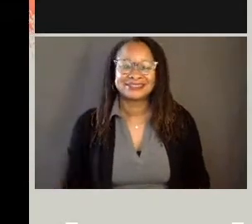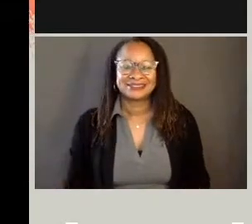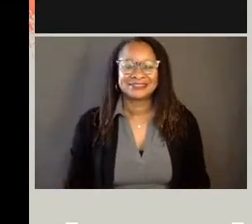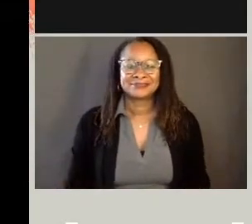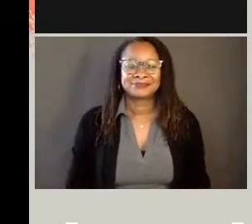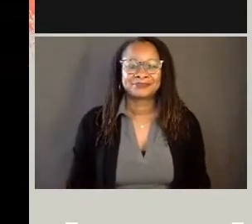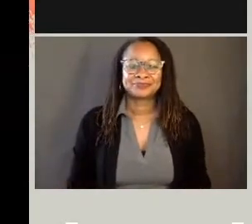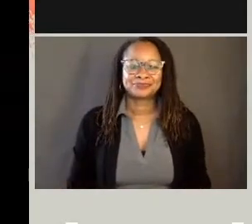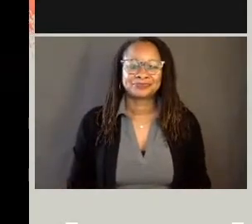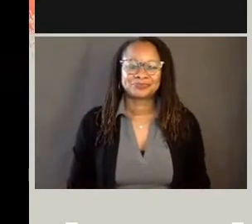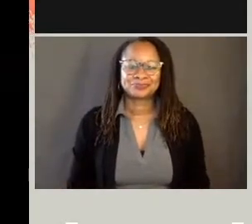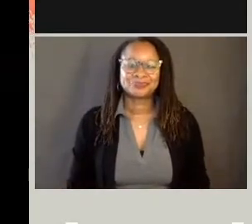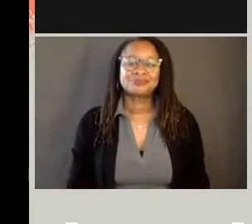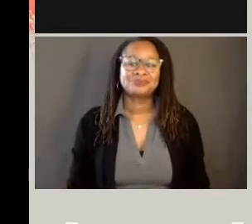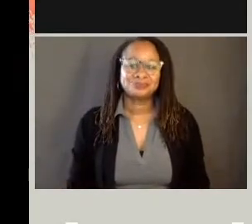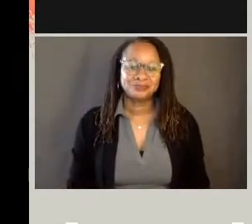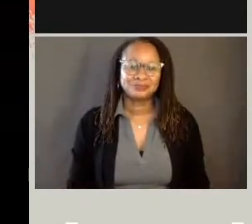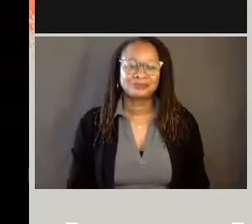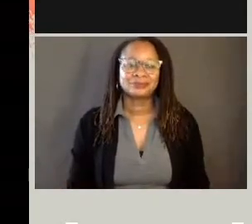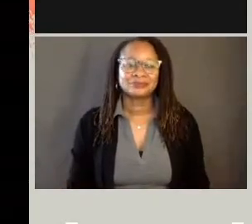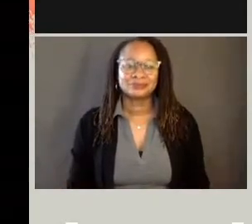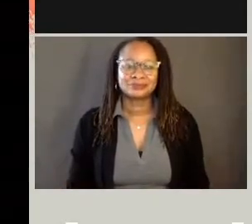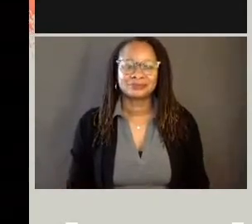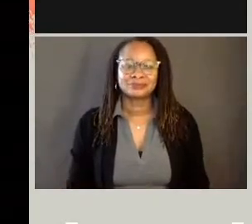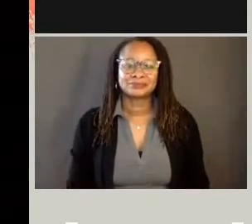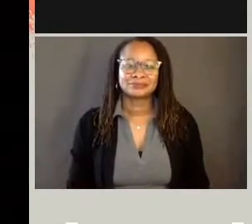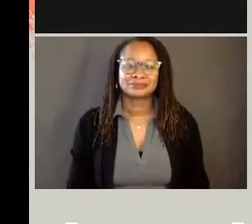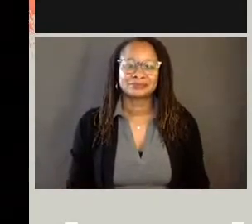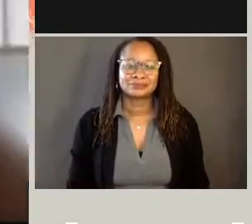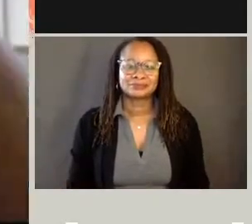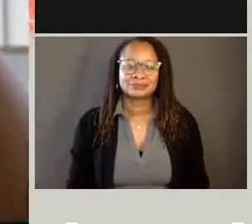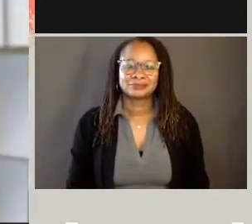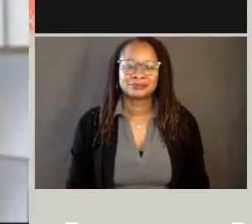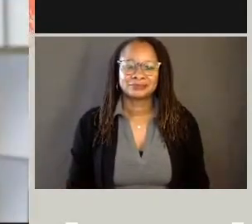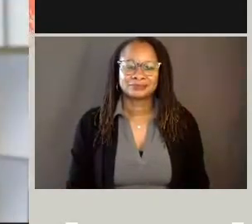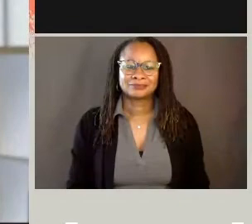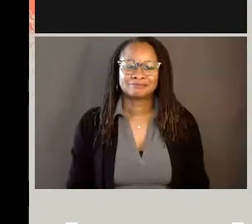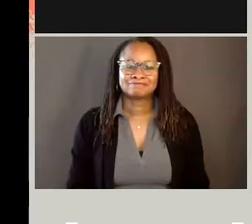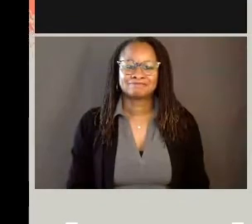(congregation singing) I'm Kettering.